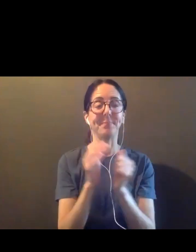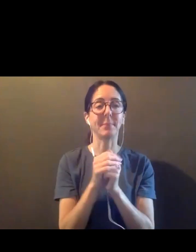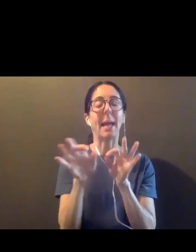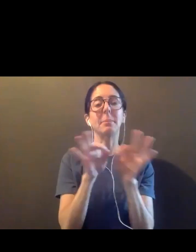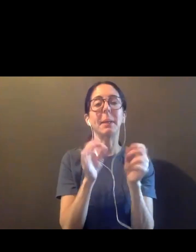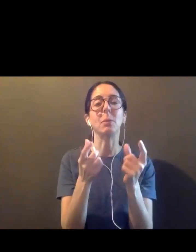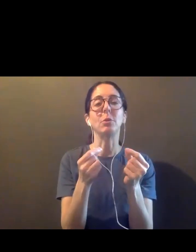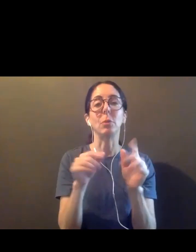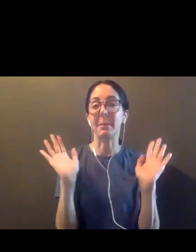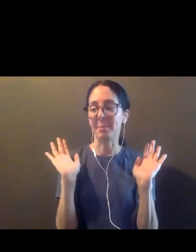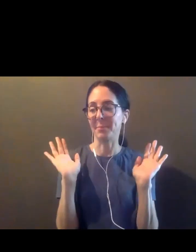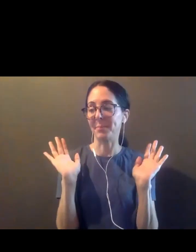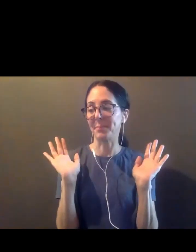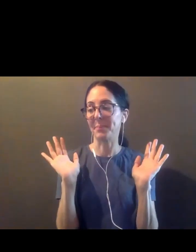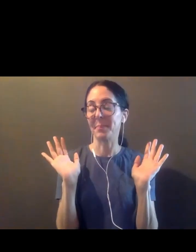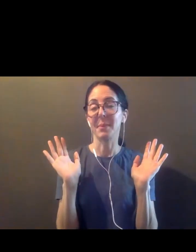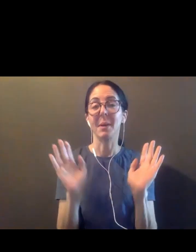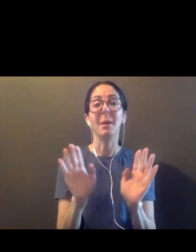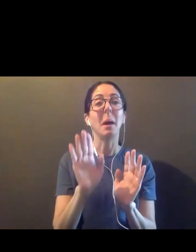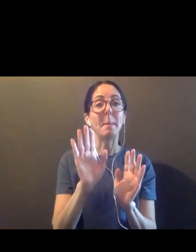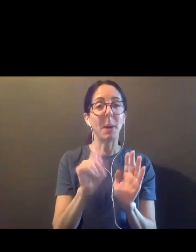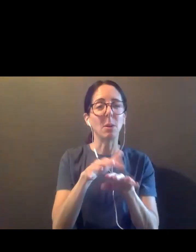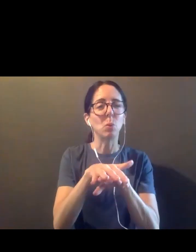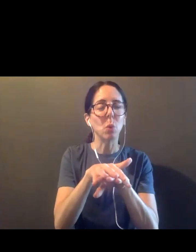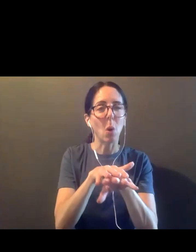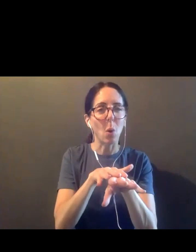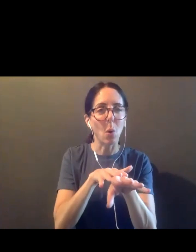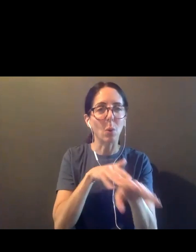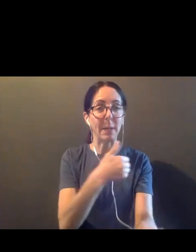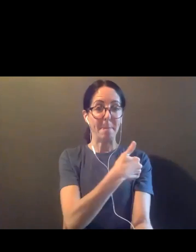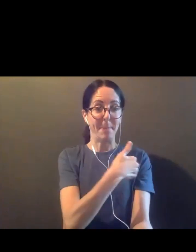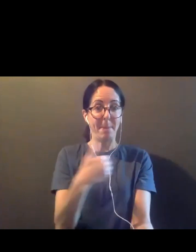But we are gradually involving the community members all the way into empower.